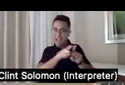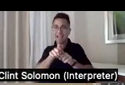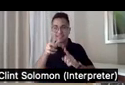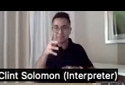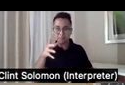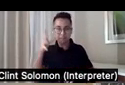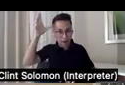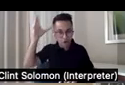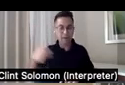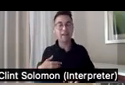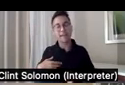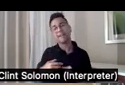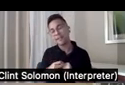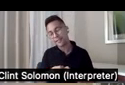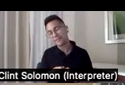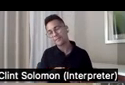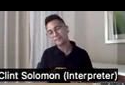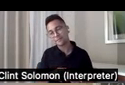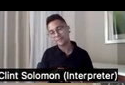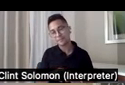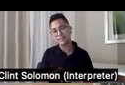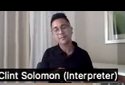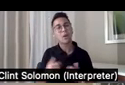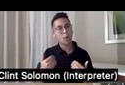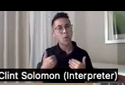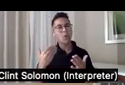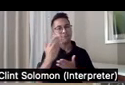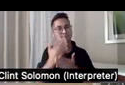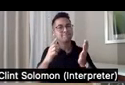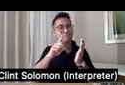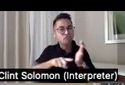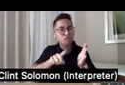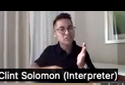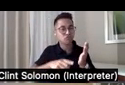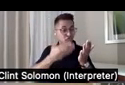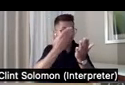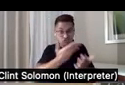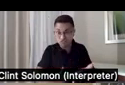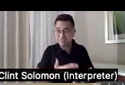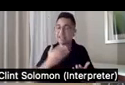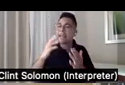might have we actually have some research evidence that children with more extensive support needs